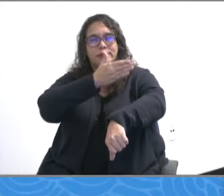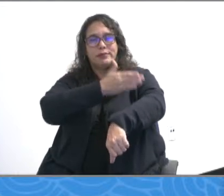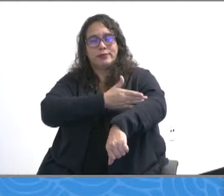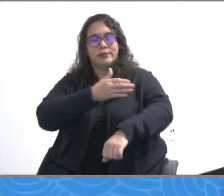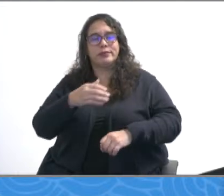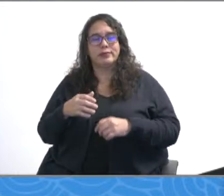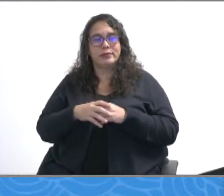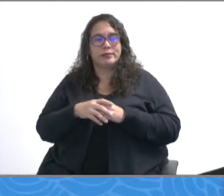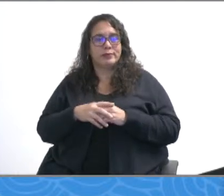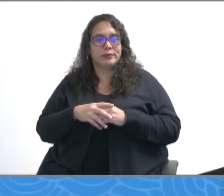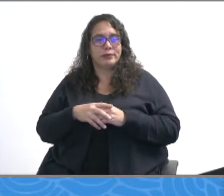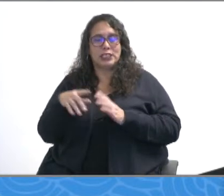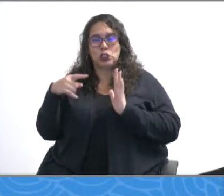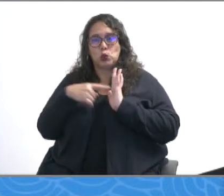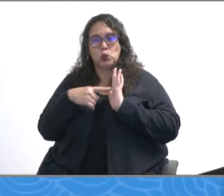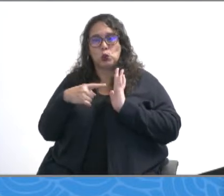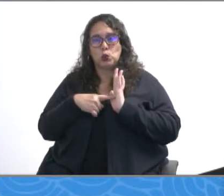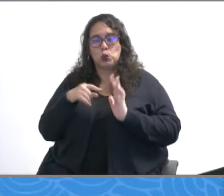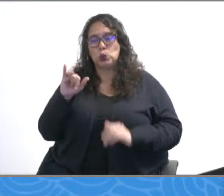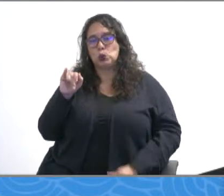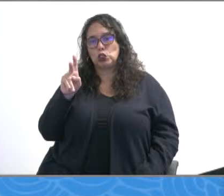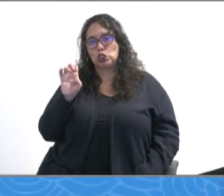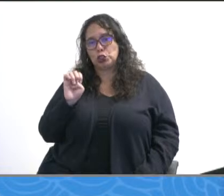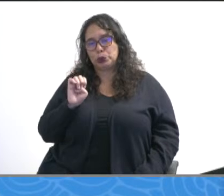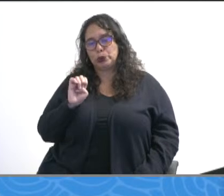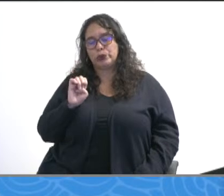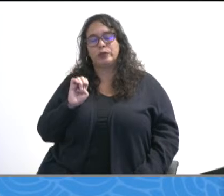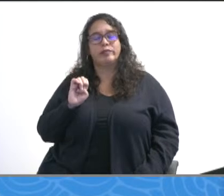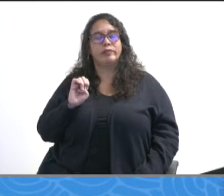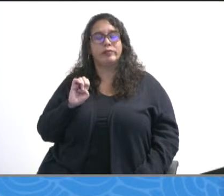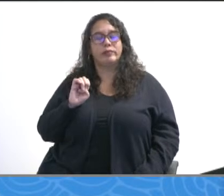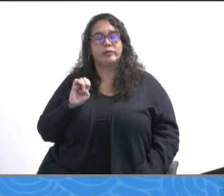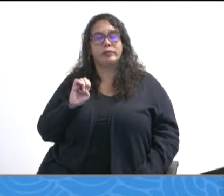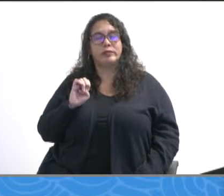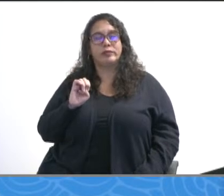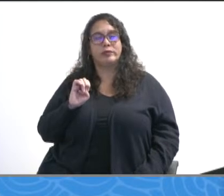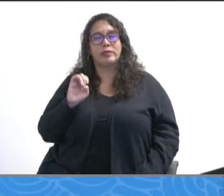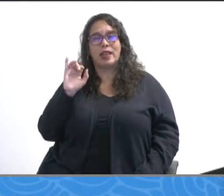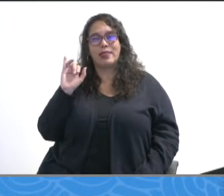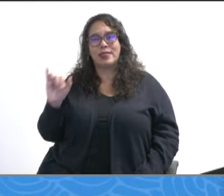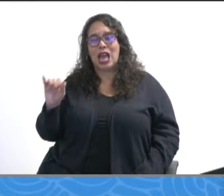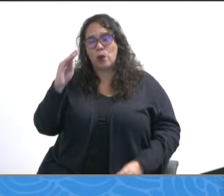which is due in June, that will inform the next year's budget,